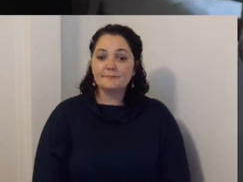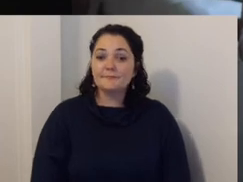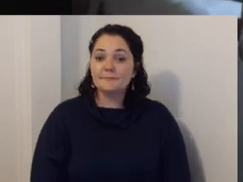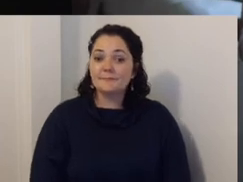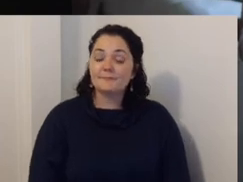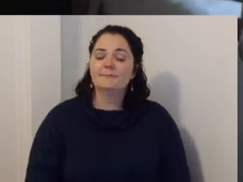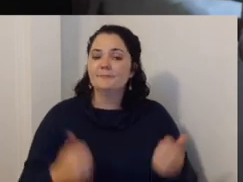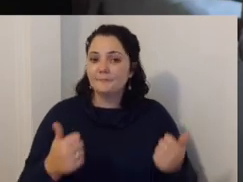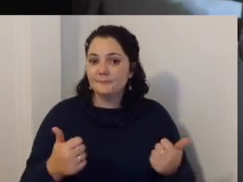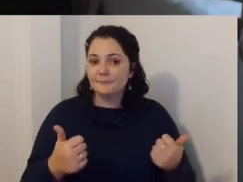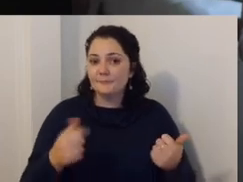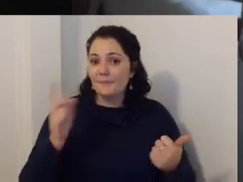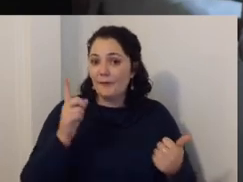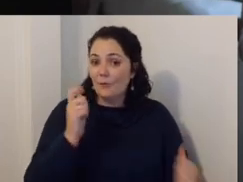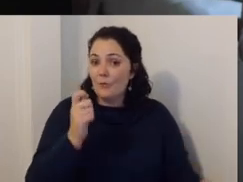alright y'all we're coming up on your final five minutes